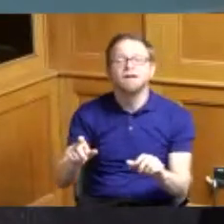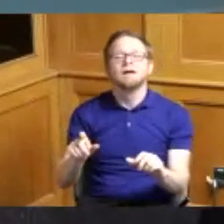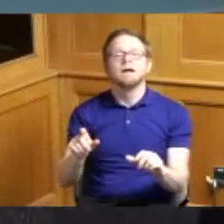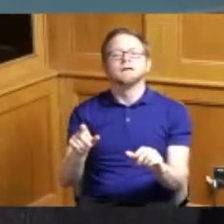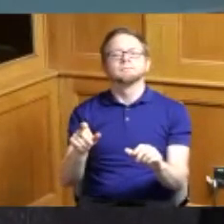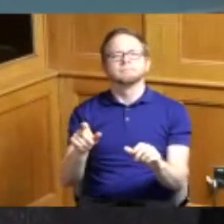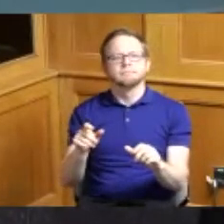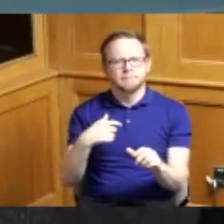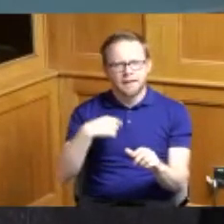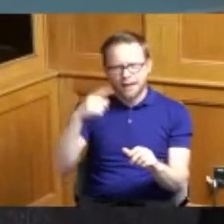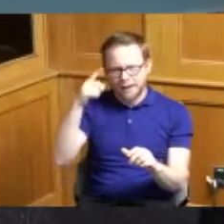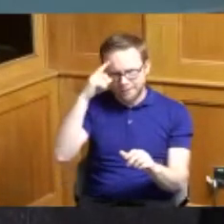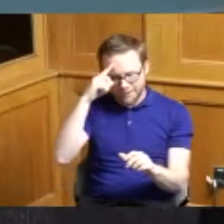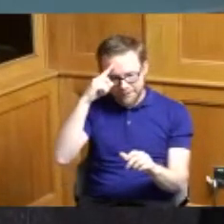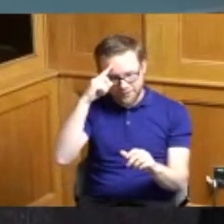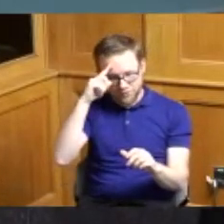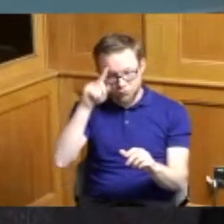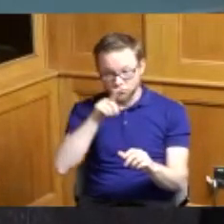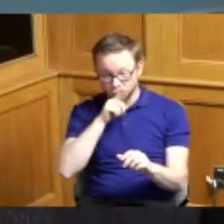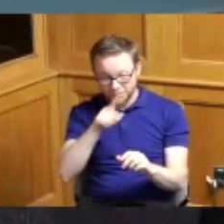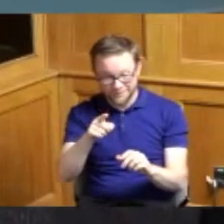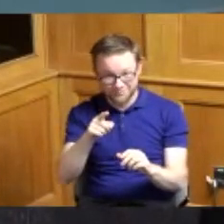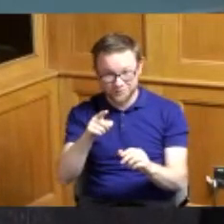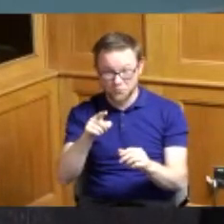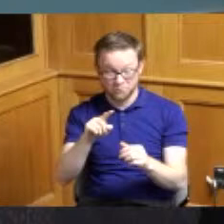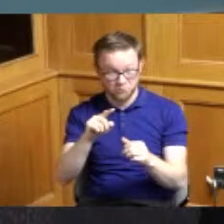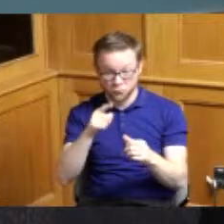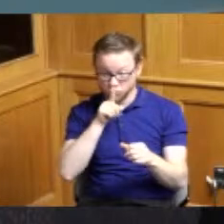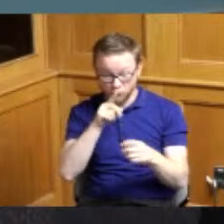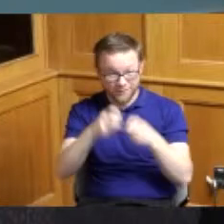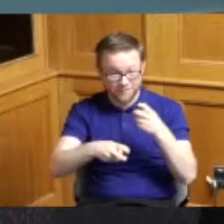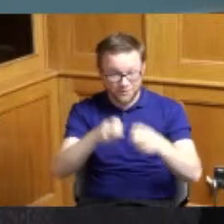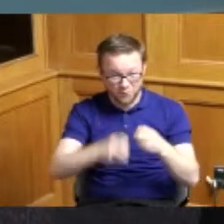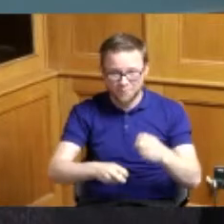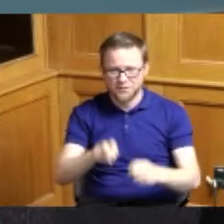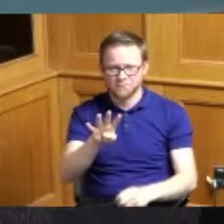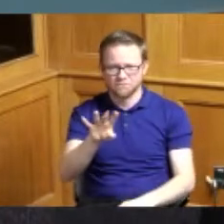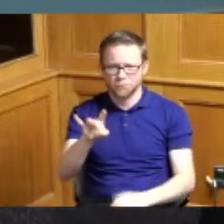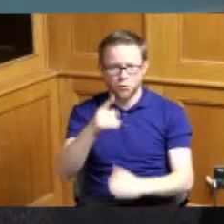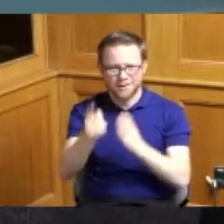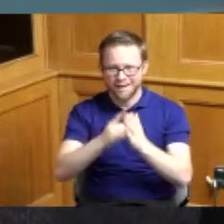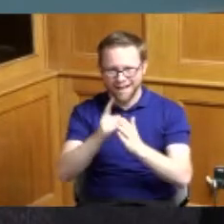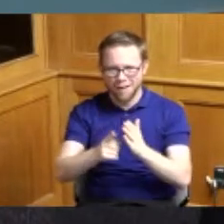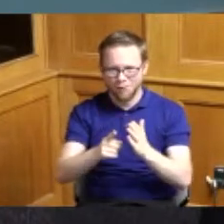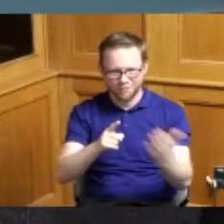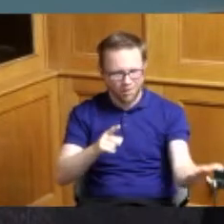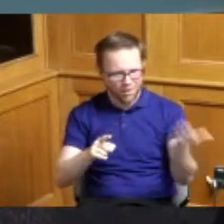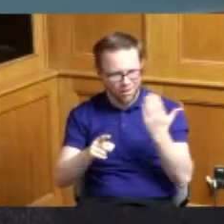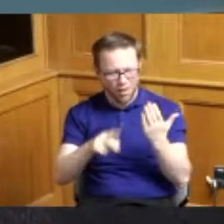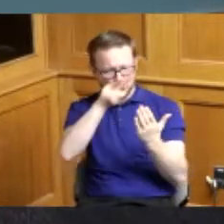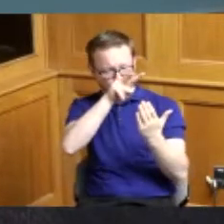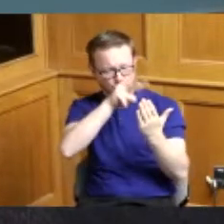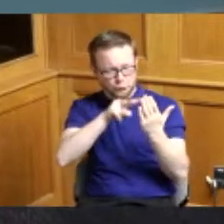it started with the fact that we only got 48 hours and so today I'd like to have on the record